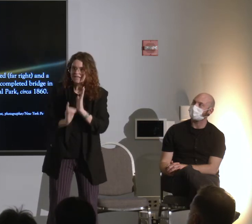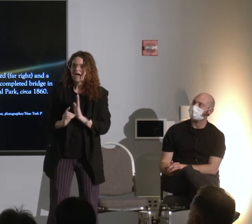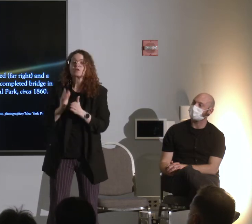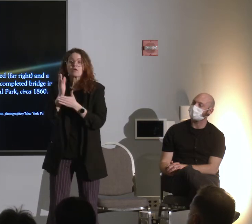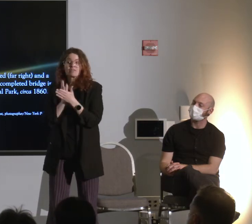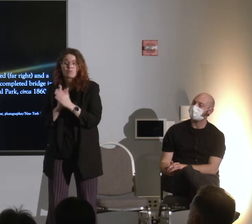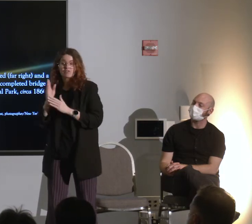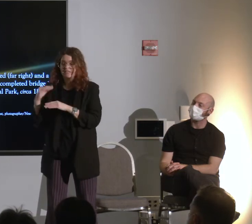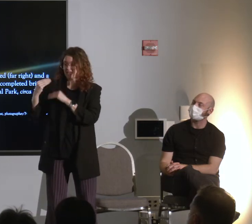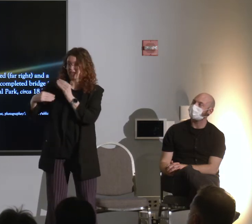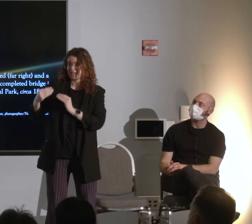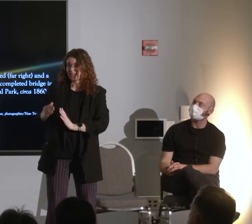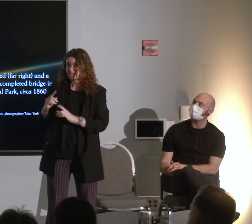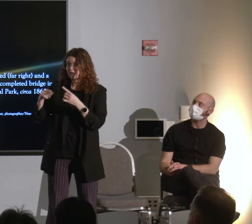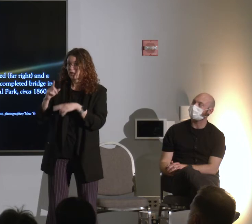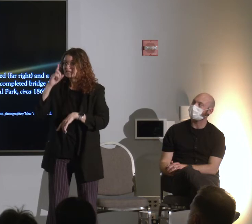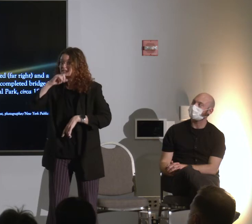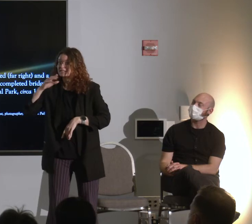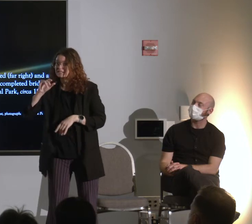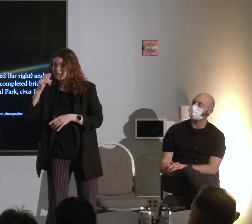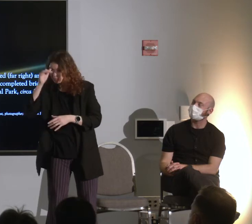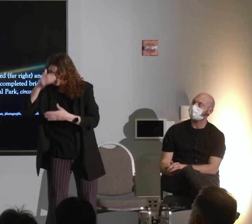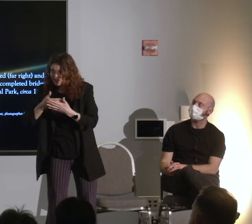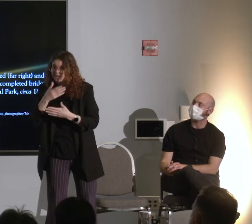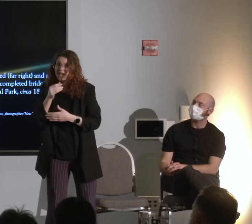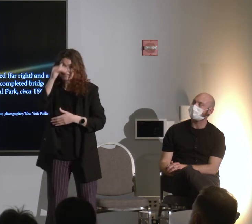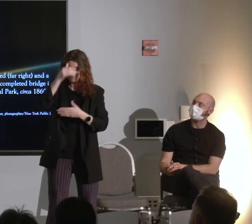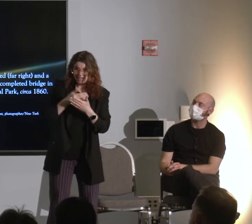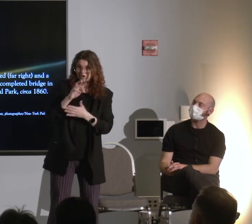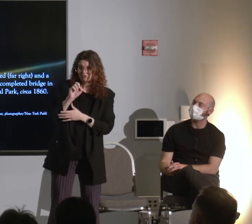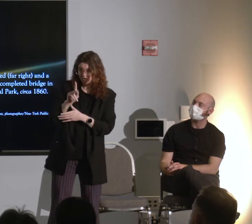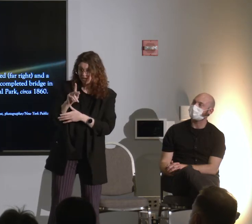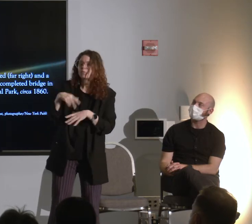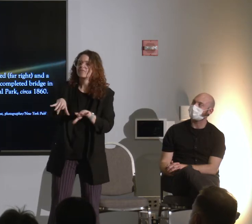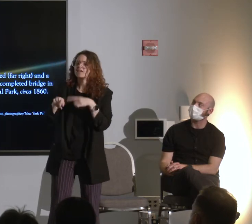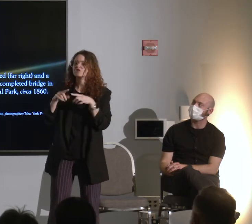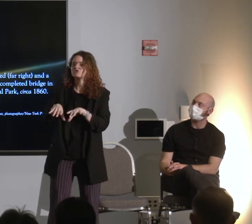when his stepson John and his son Rick took all the practice in the mid 1890s.